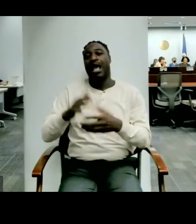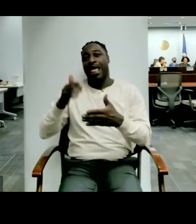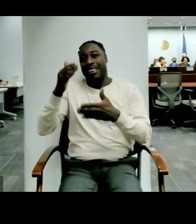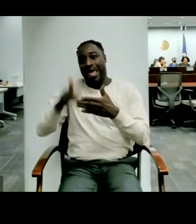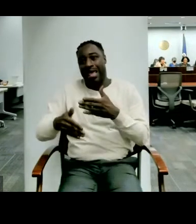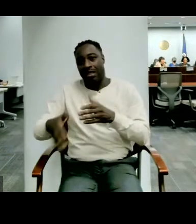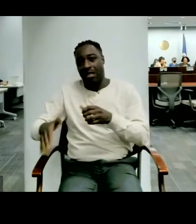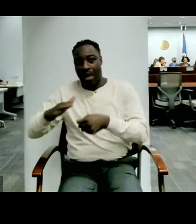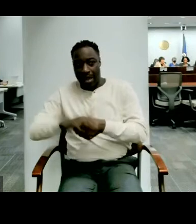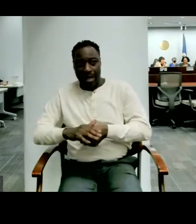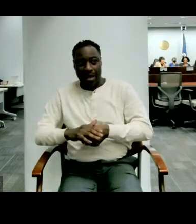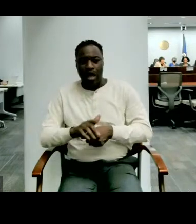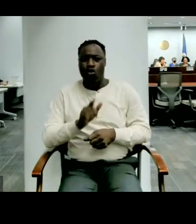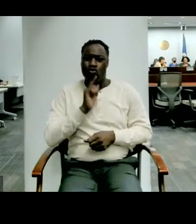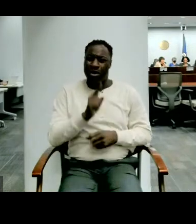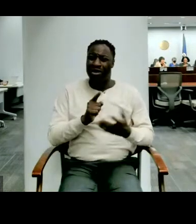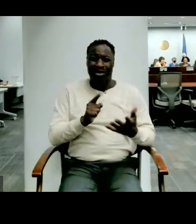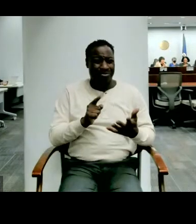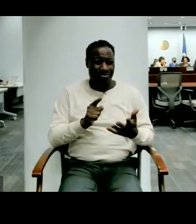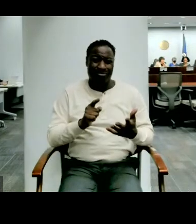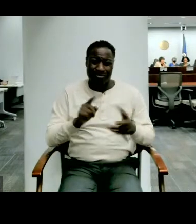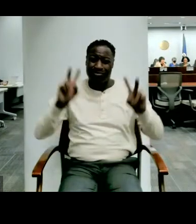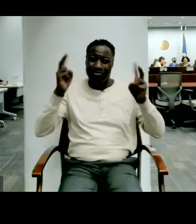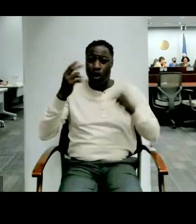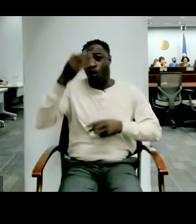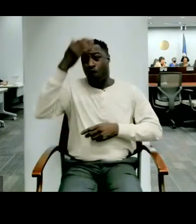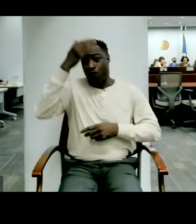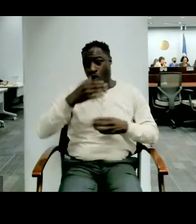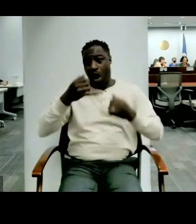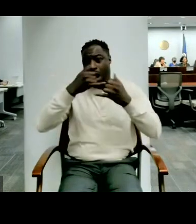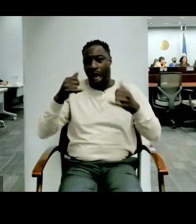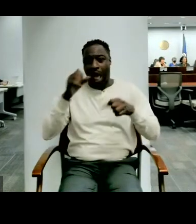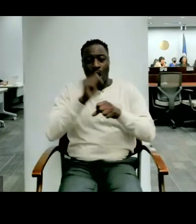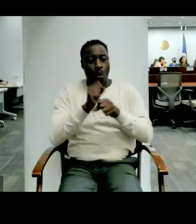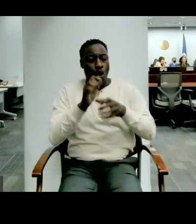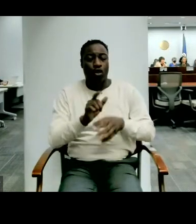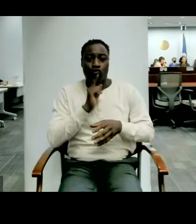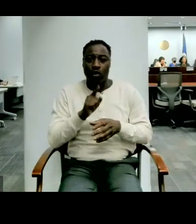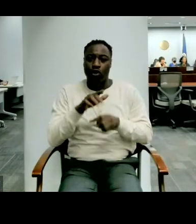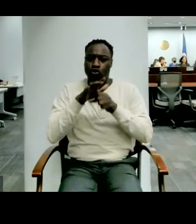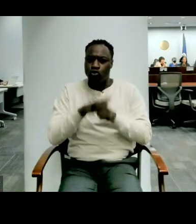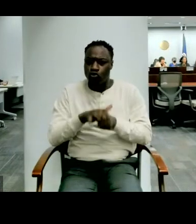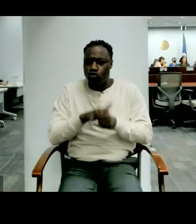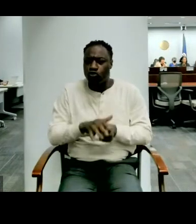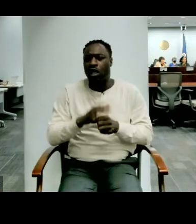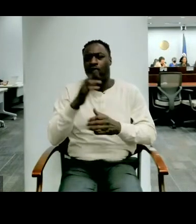have really been on the front lines and they have enormously stressful royalties and critical roles